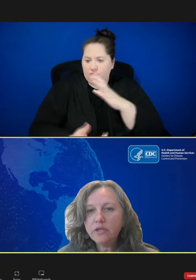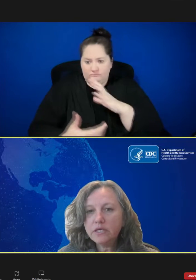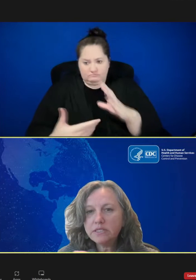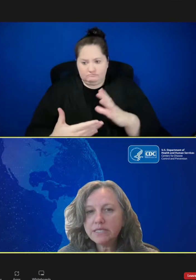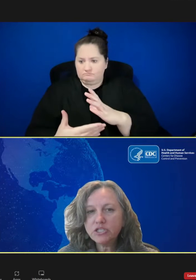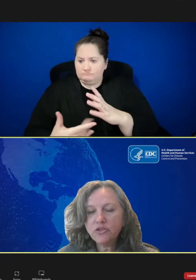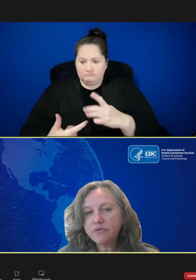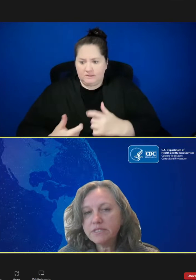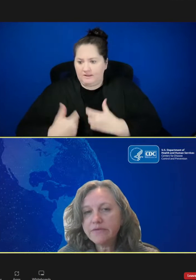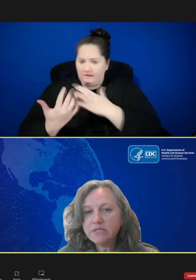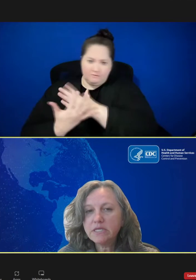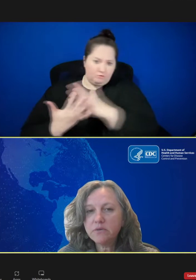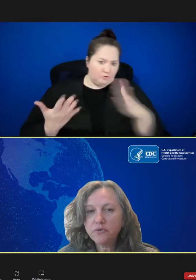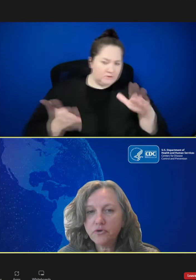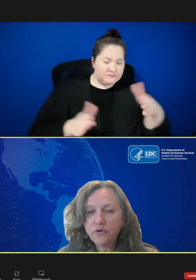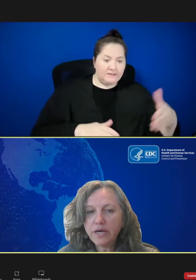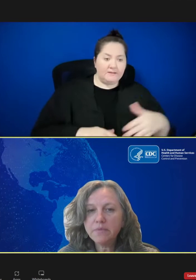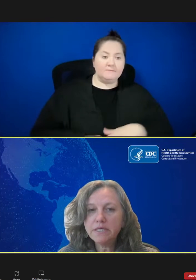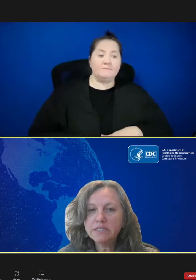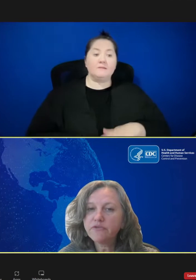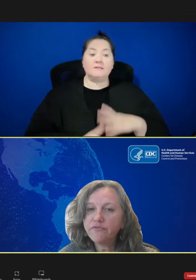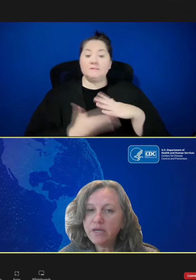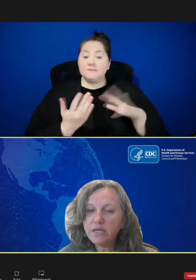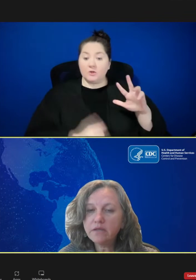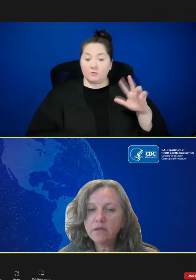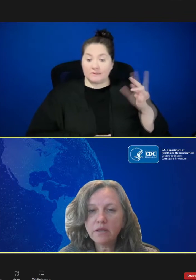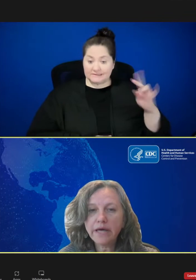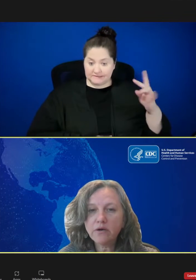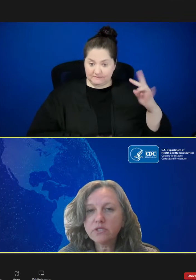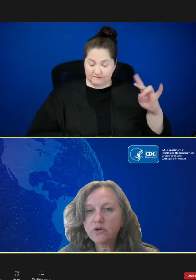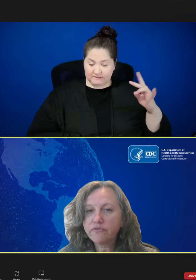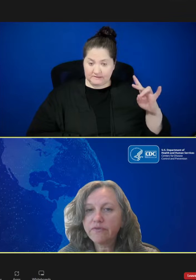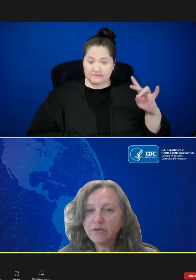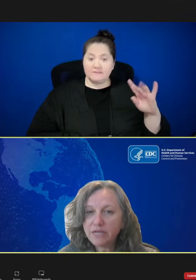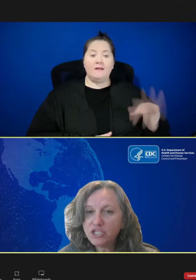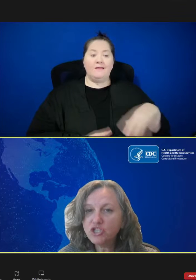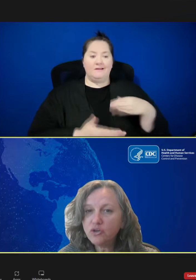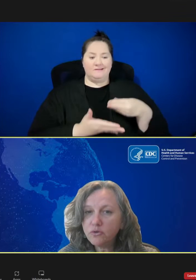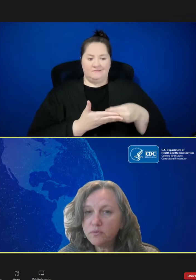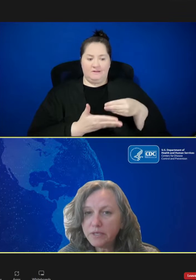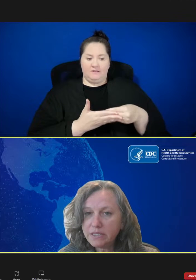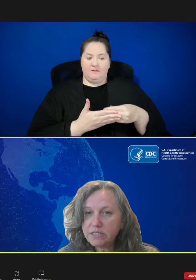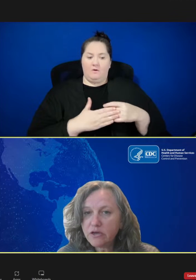The Section 317 program is the funding that allows our foundational piece of